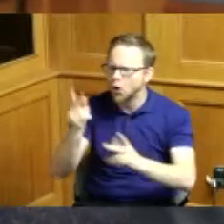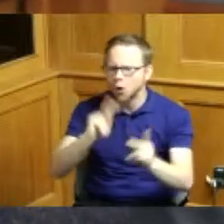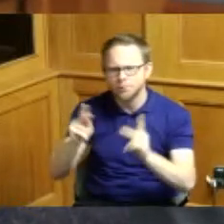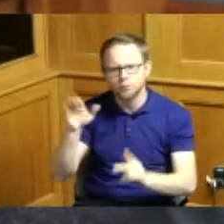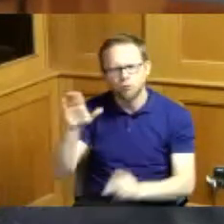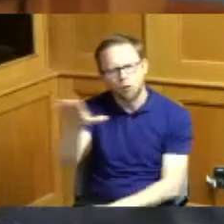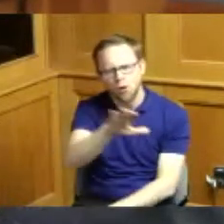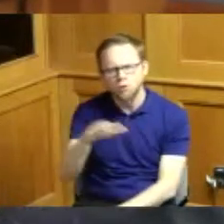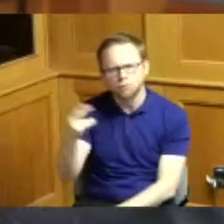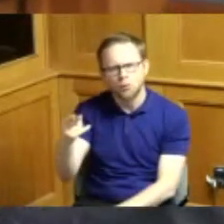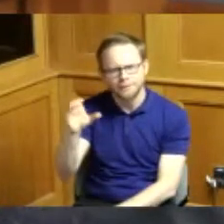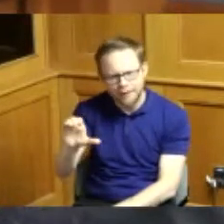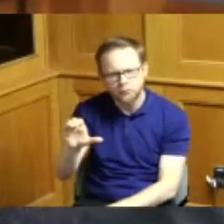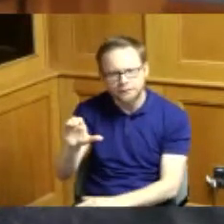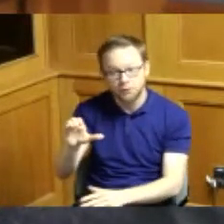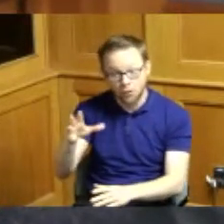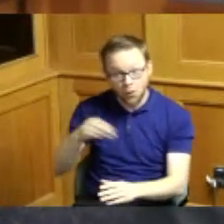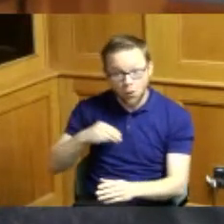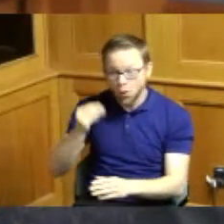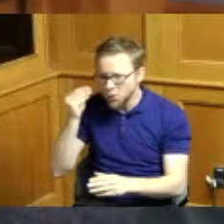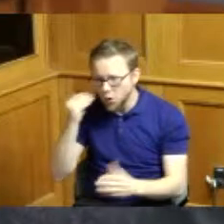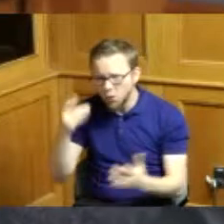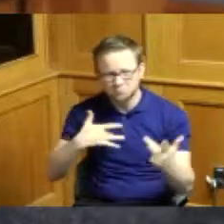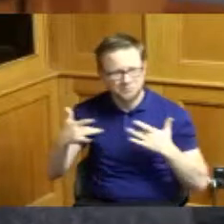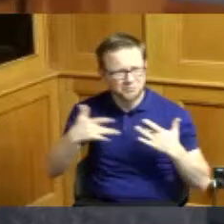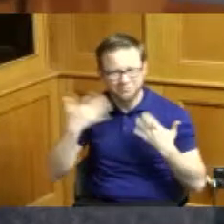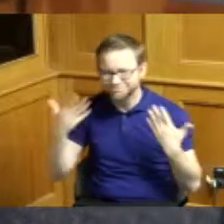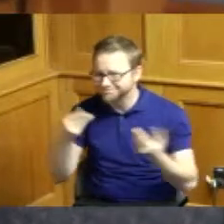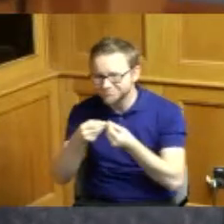about retaining their home ownership to engage with the home ownership center of greater